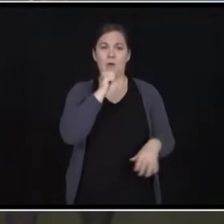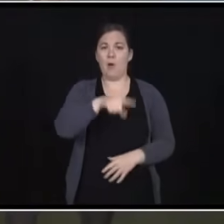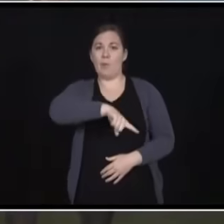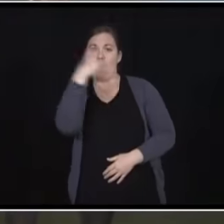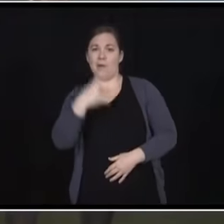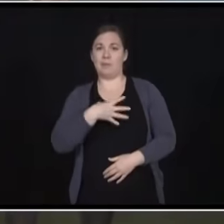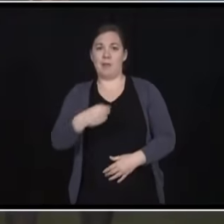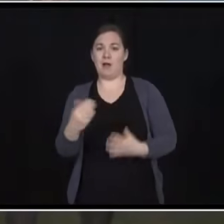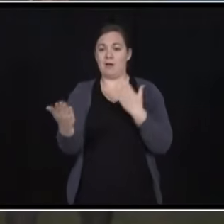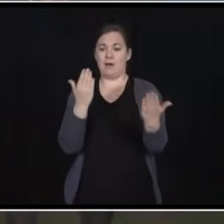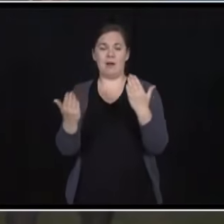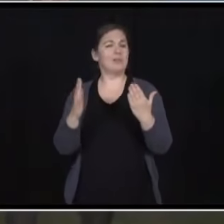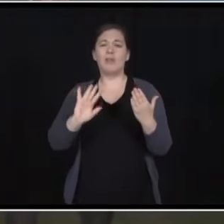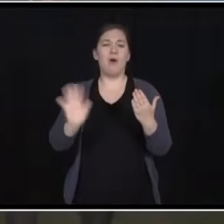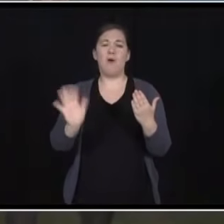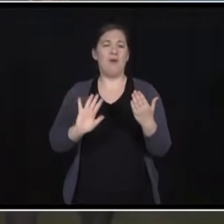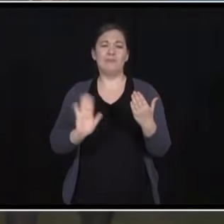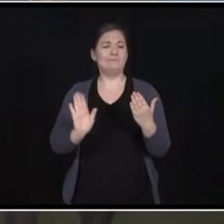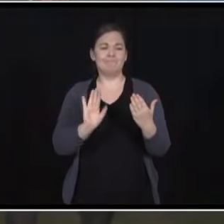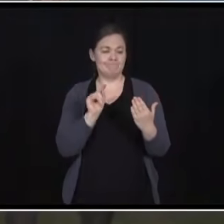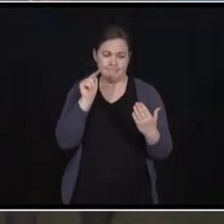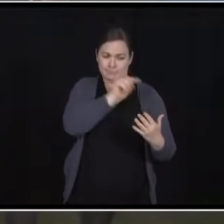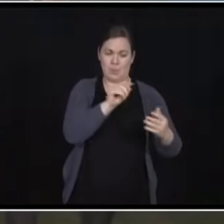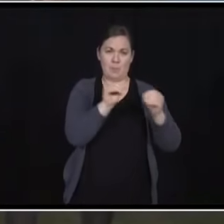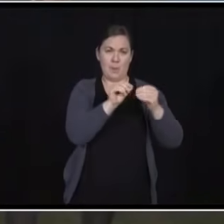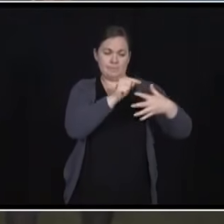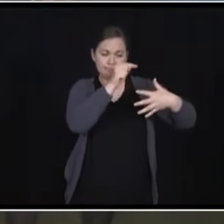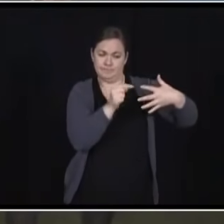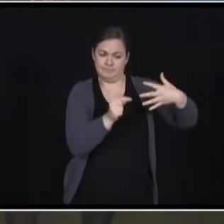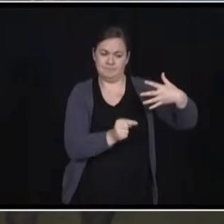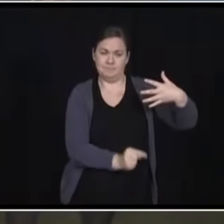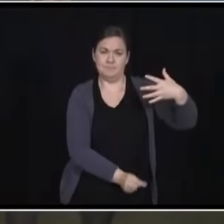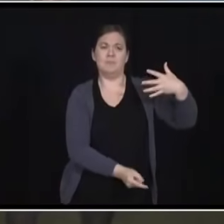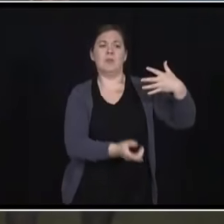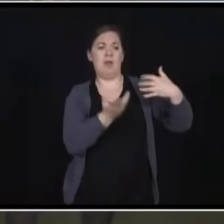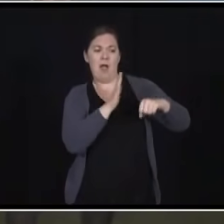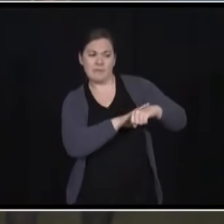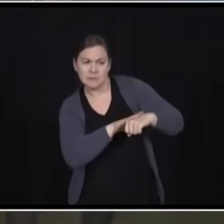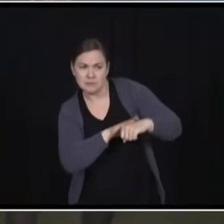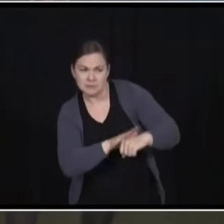best measures to take to control and prevent the transmission of the community. It's not black-and-white, there